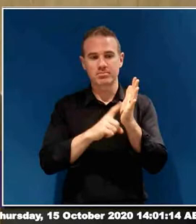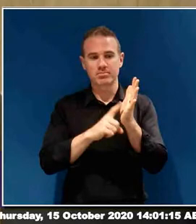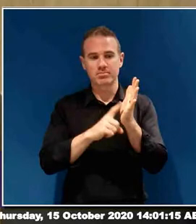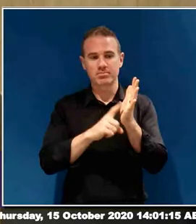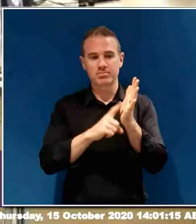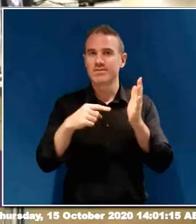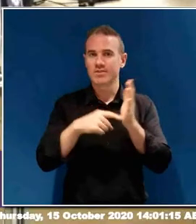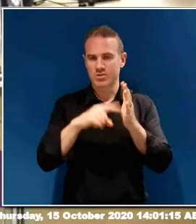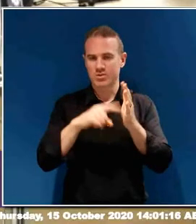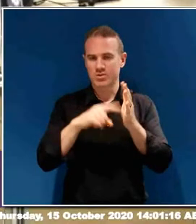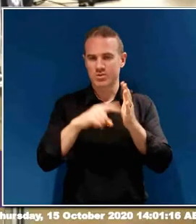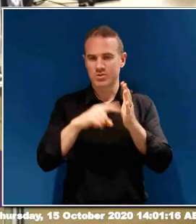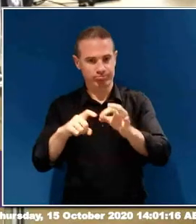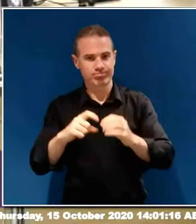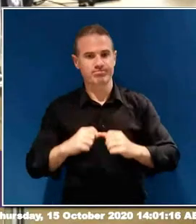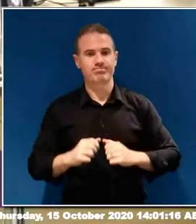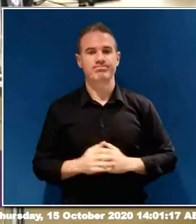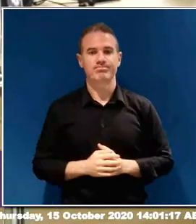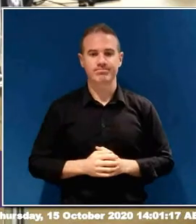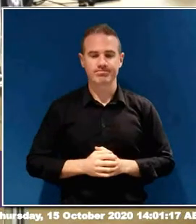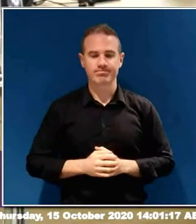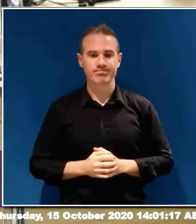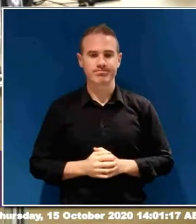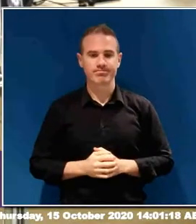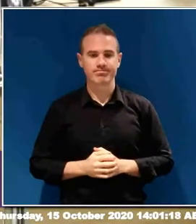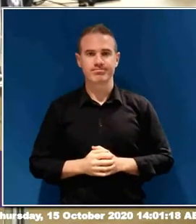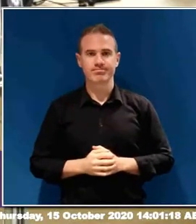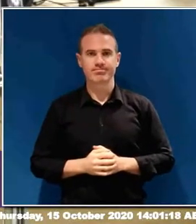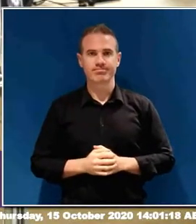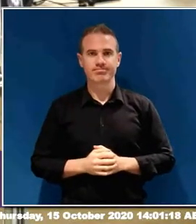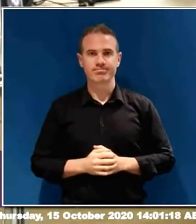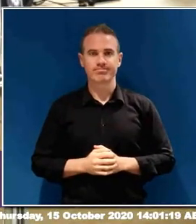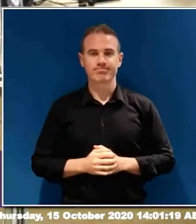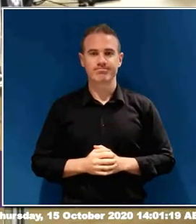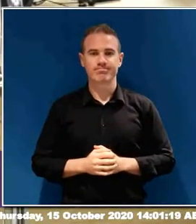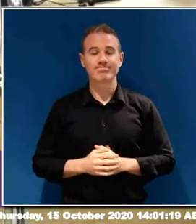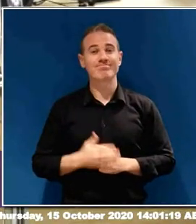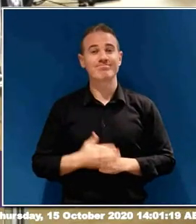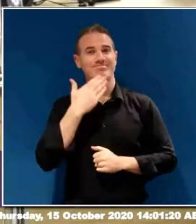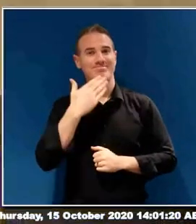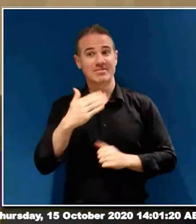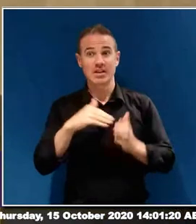Thank you, Chair. Will you state your full name, please? Ann Margaret Howlett.